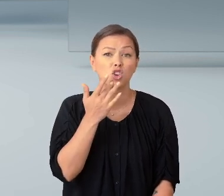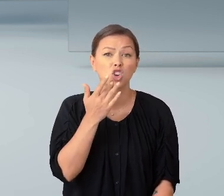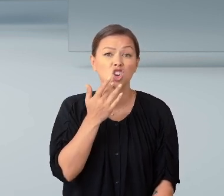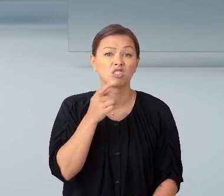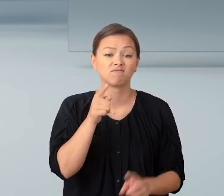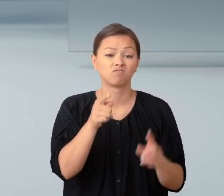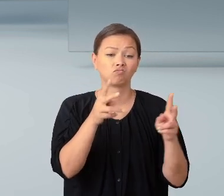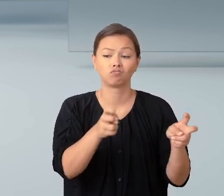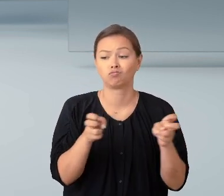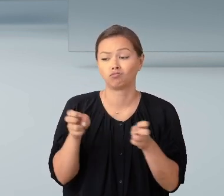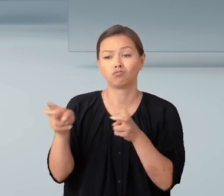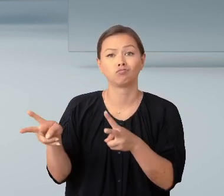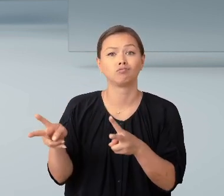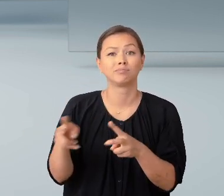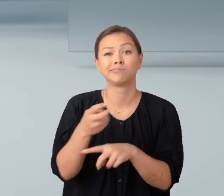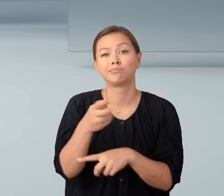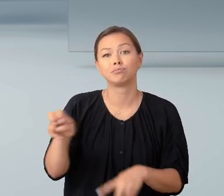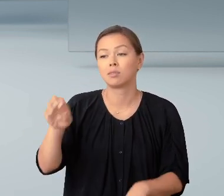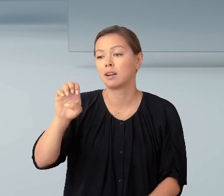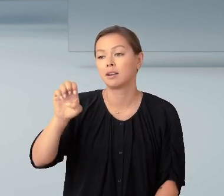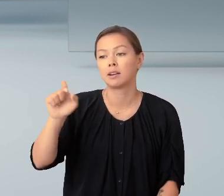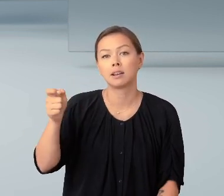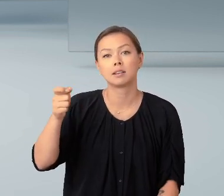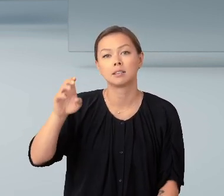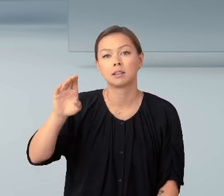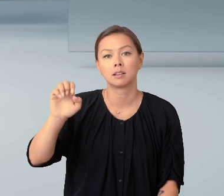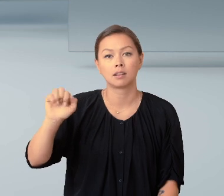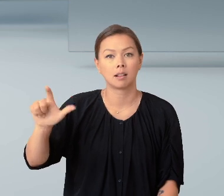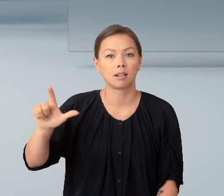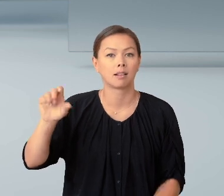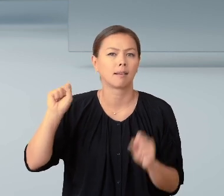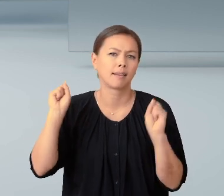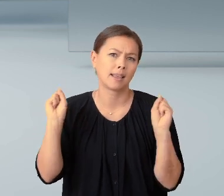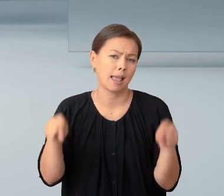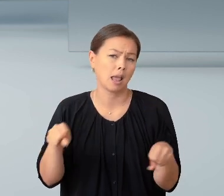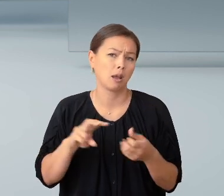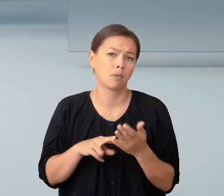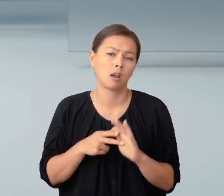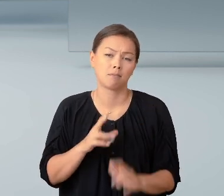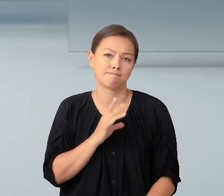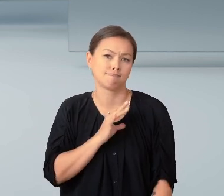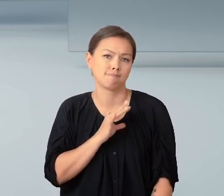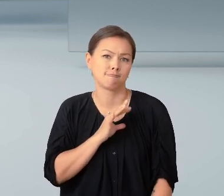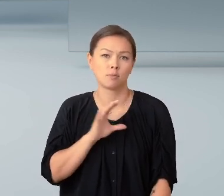So it's a great additional piece of functionality Copilot's generated